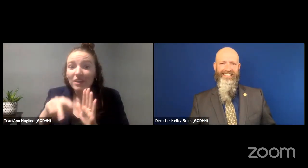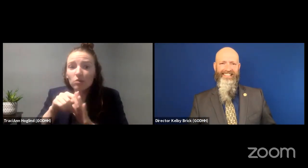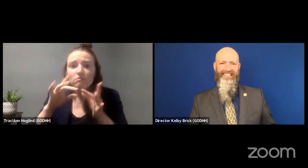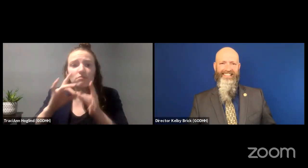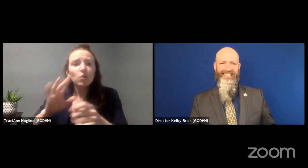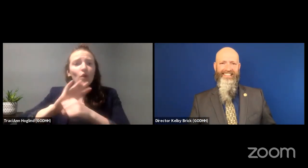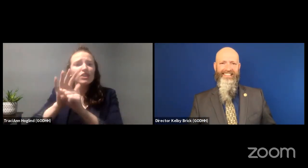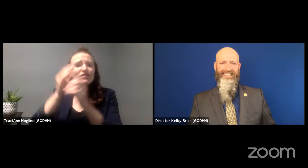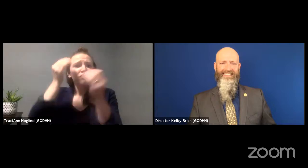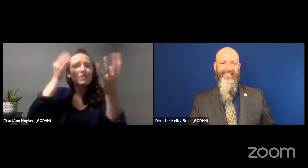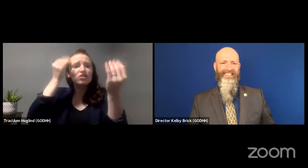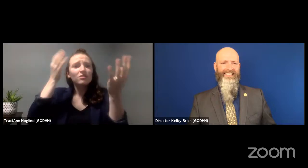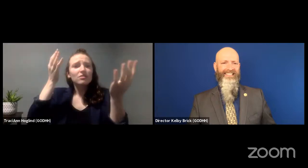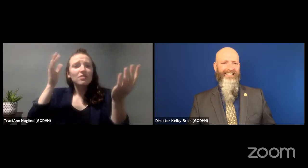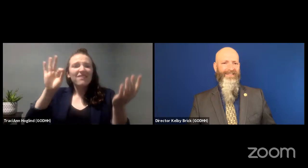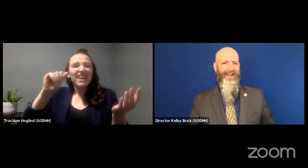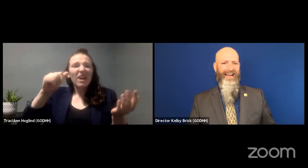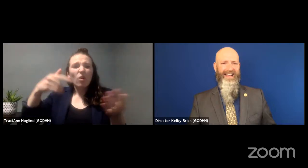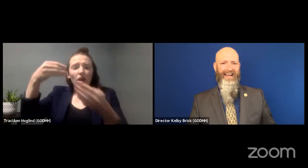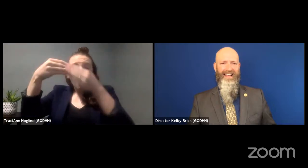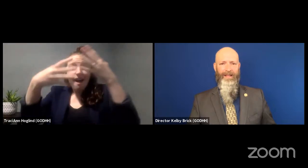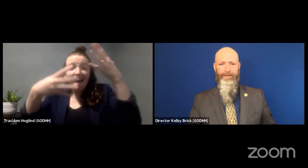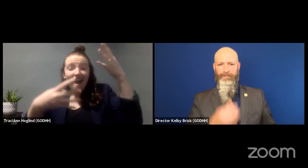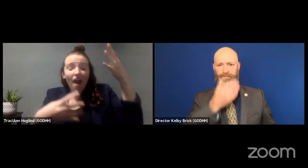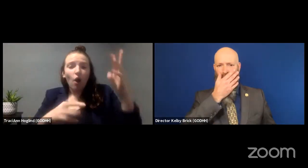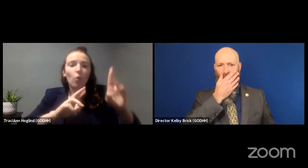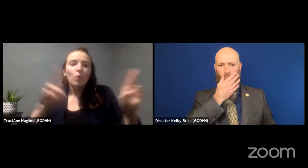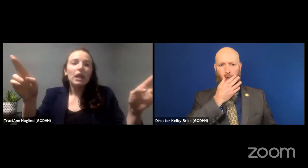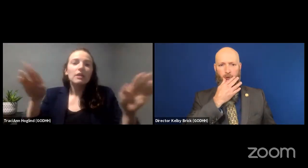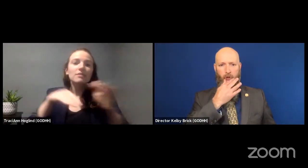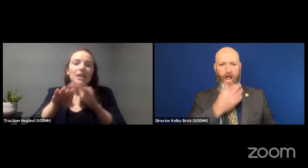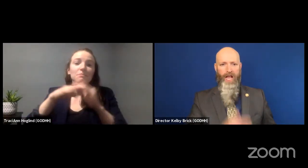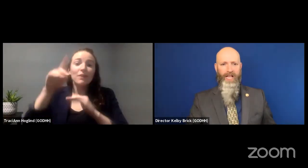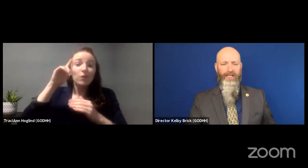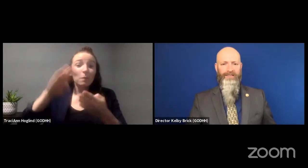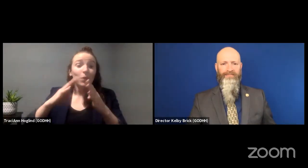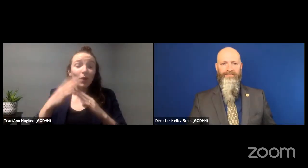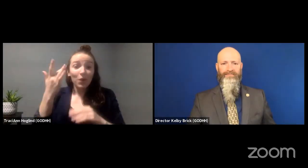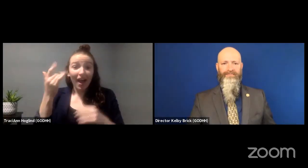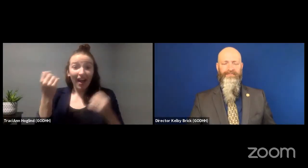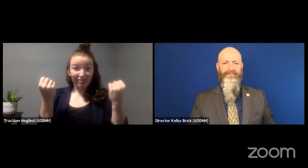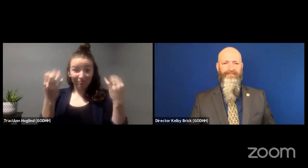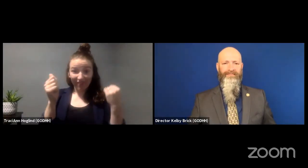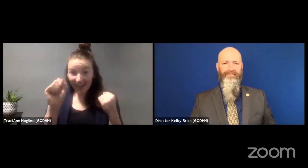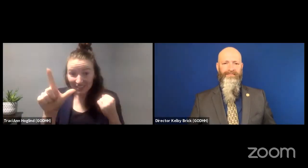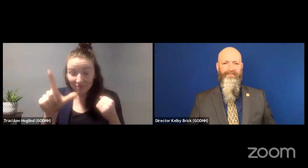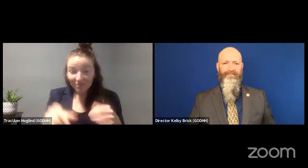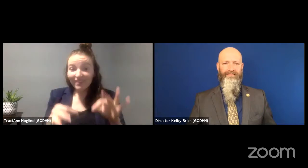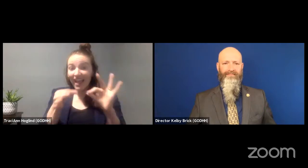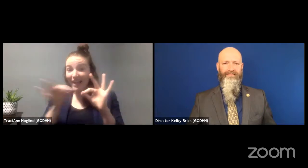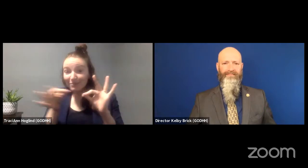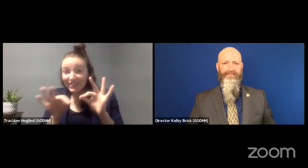to produce almost 100 informational videos on COVID and the pandemic. This information